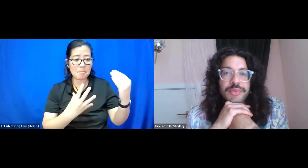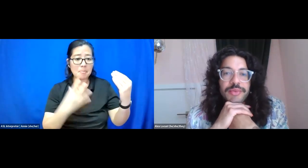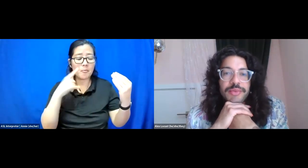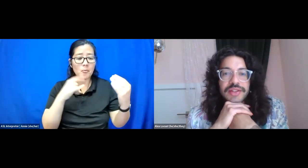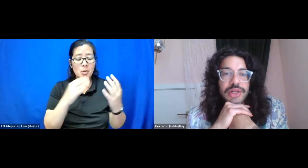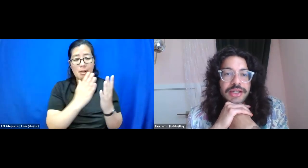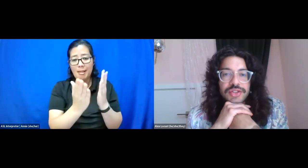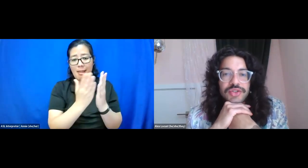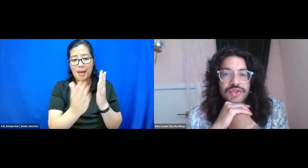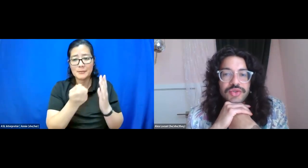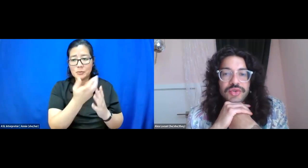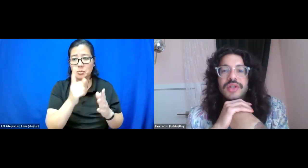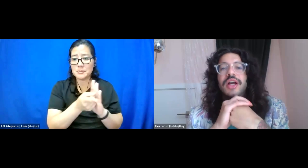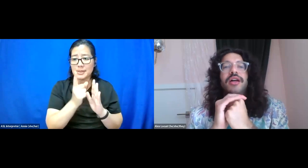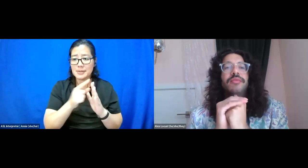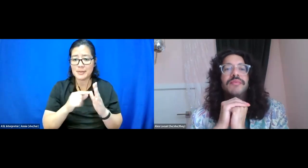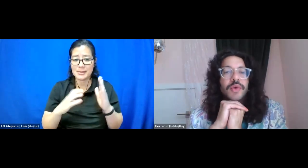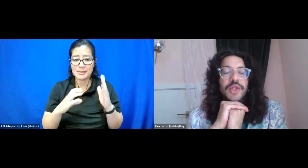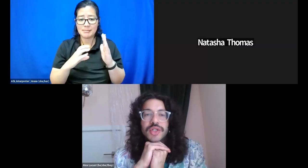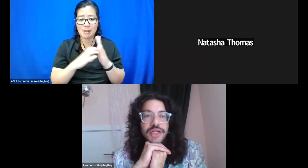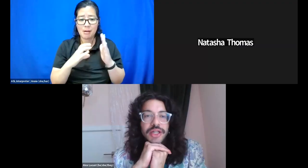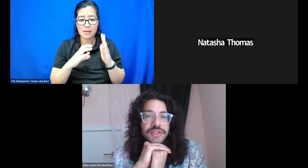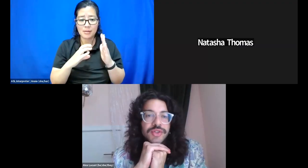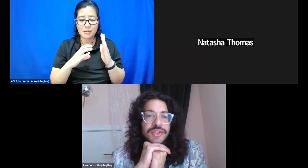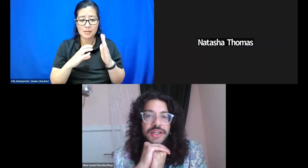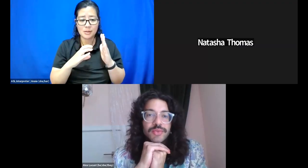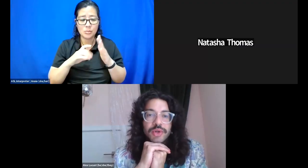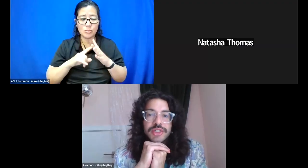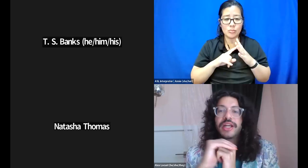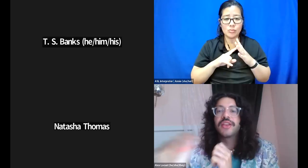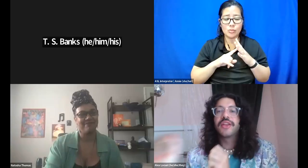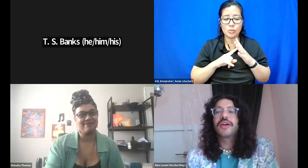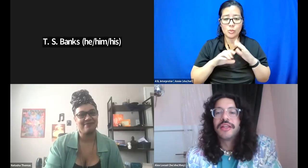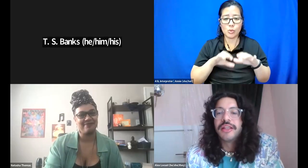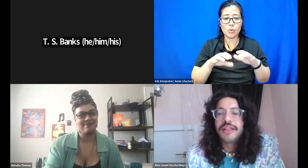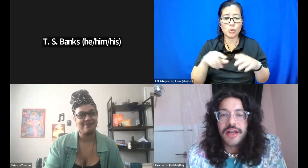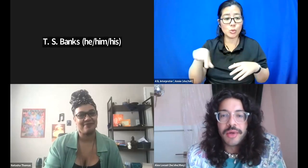of minutes of this block to do question and answer. Just explore together.